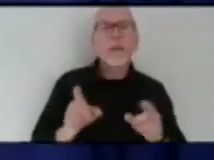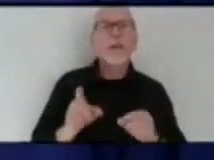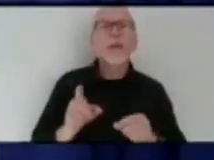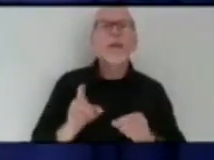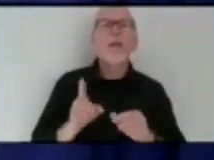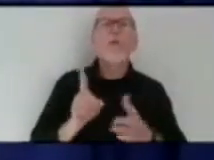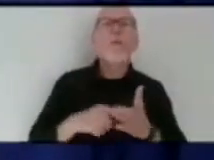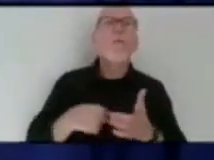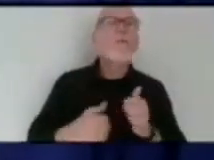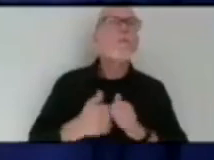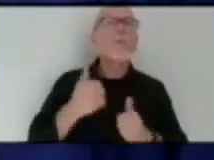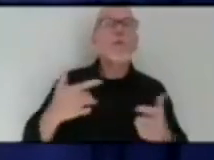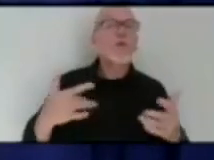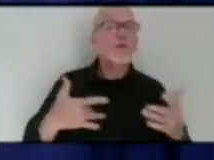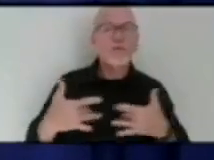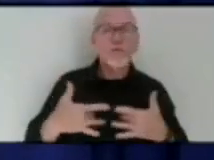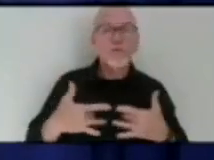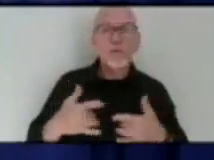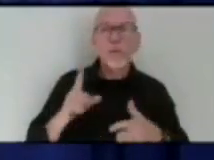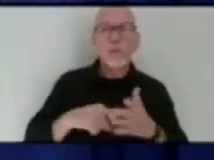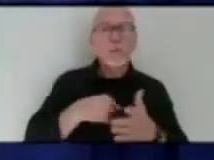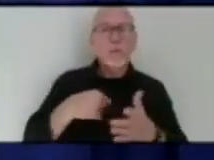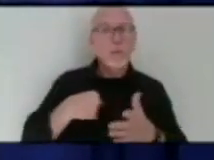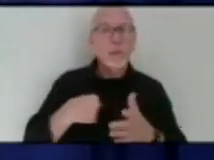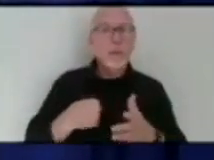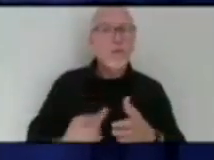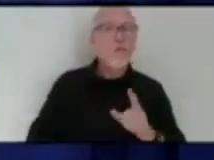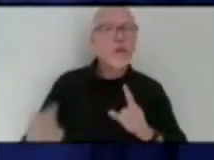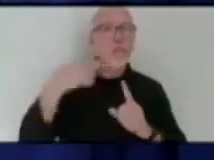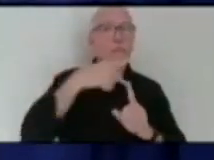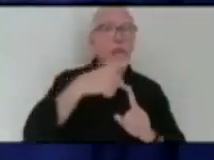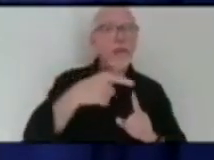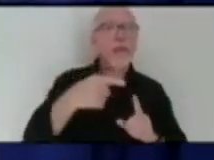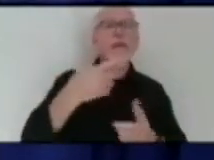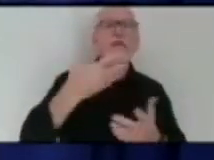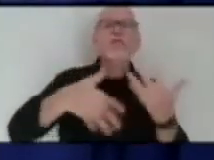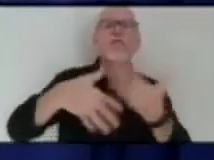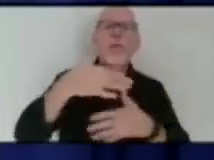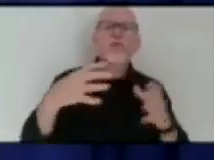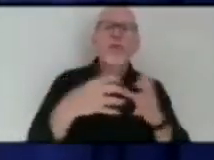about and what we trace back to are the social gatherings outside of business,